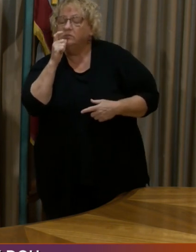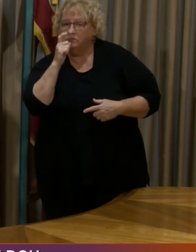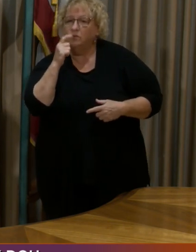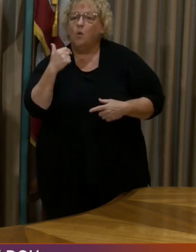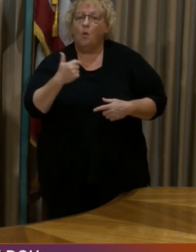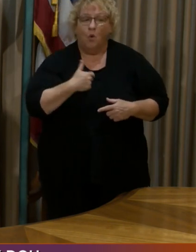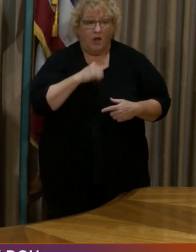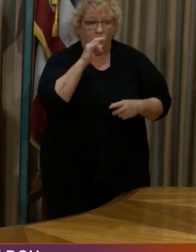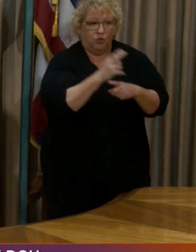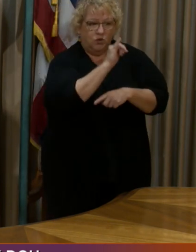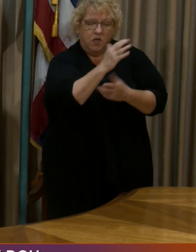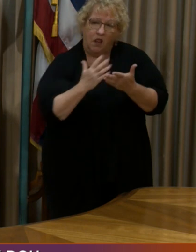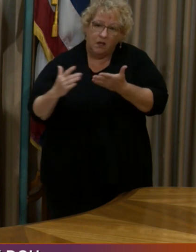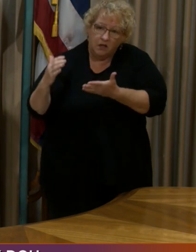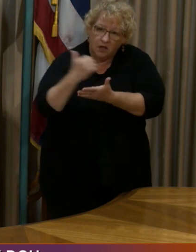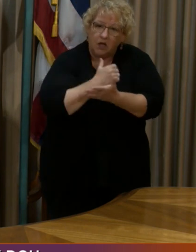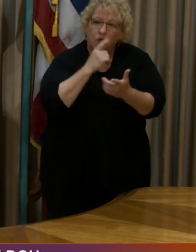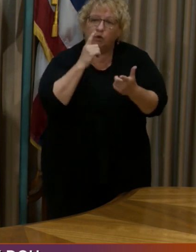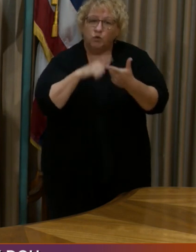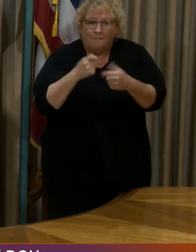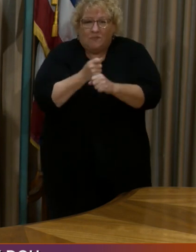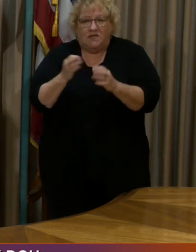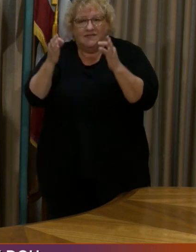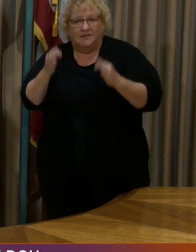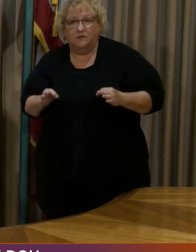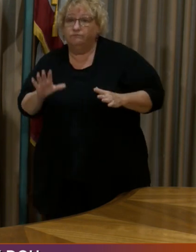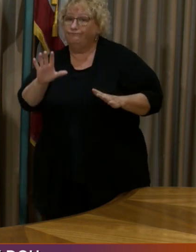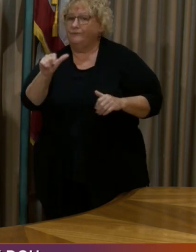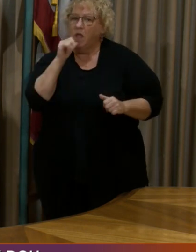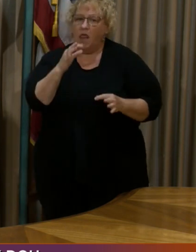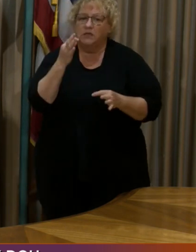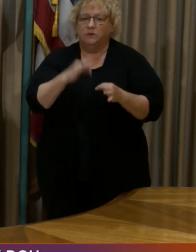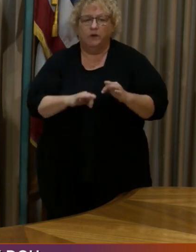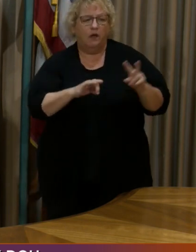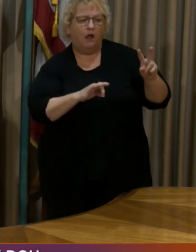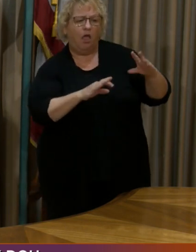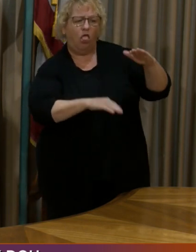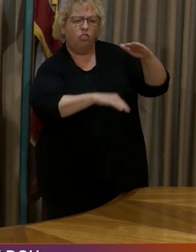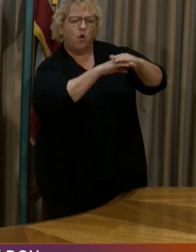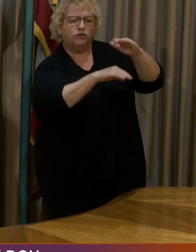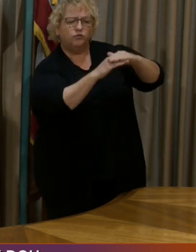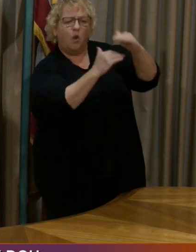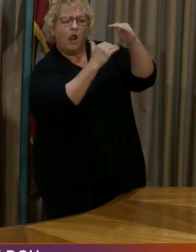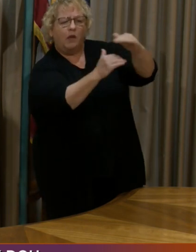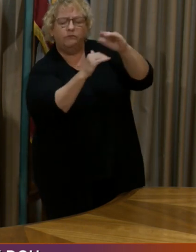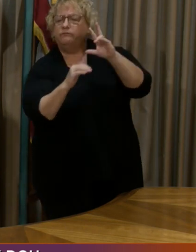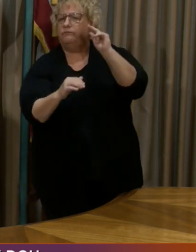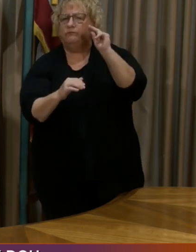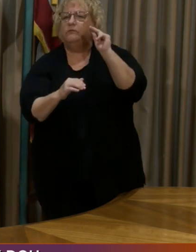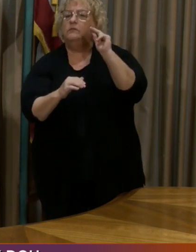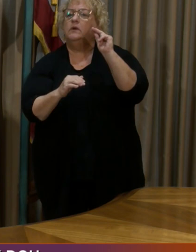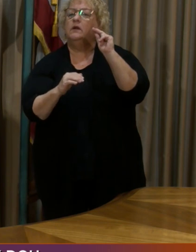IS EXTREMELY IMPORTANT AND THIS IS WHY UNDERSTANDING HOW THE DATA IS USED FOR DECISION-MAKING SIMPLE AS ONLY LOOKING AT